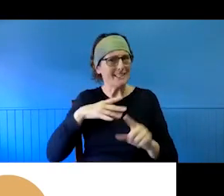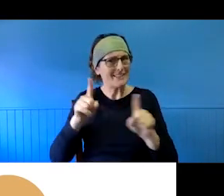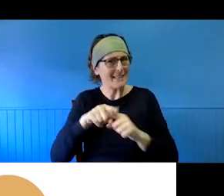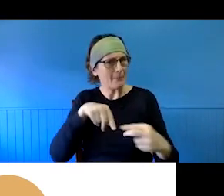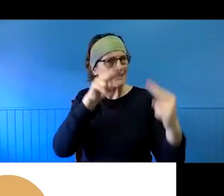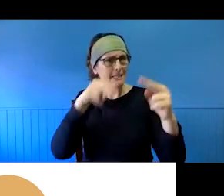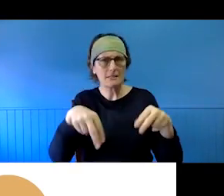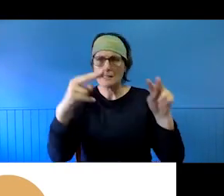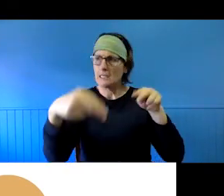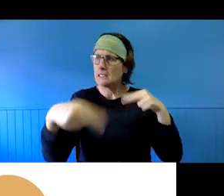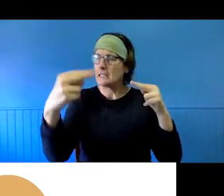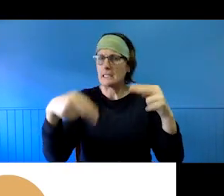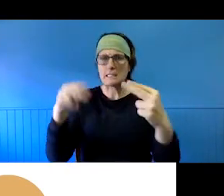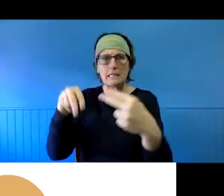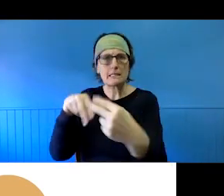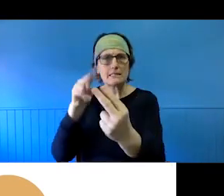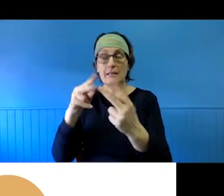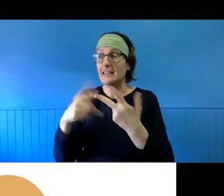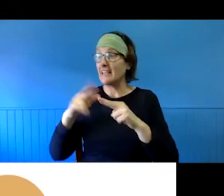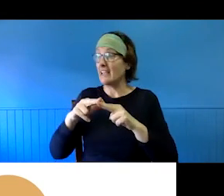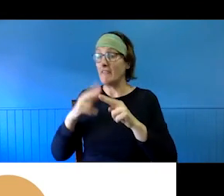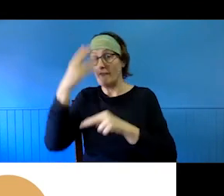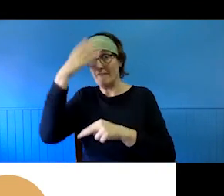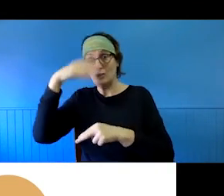experience the closeness of each other in a room. Your background